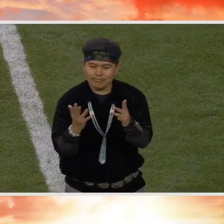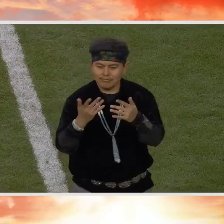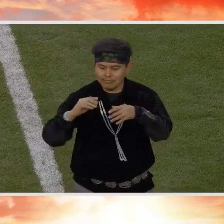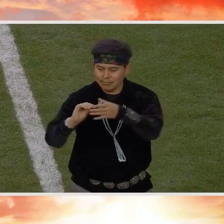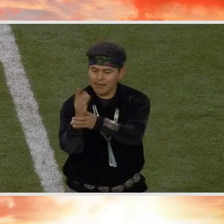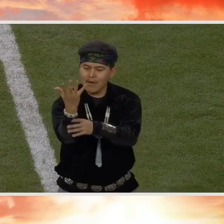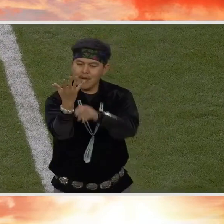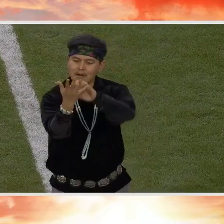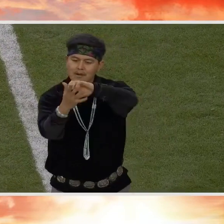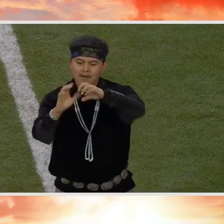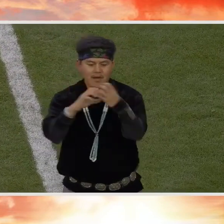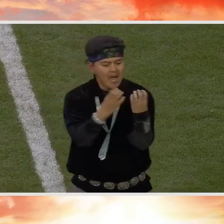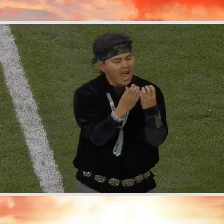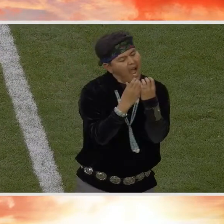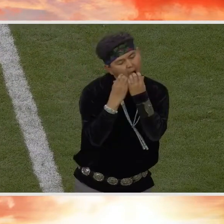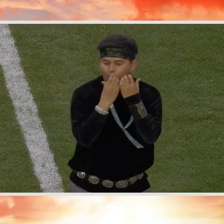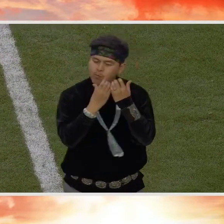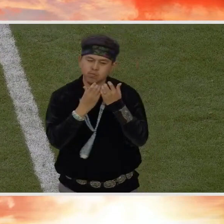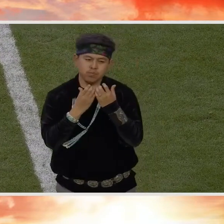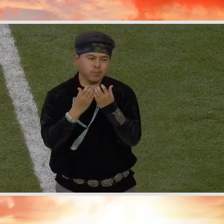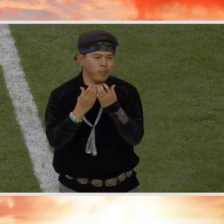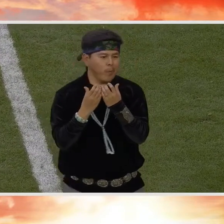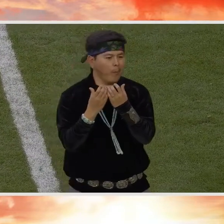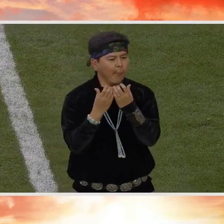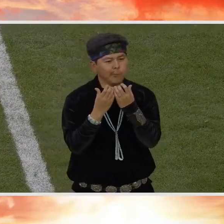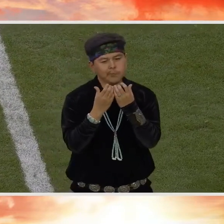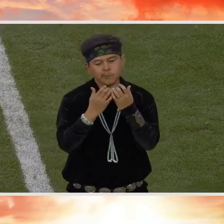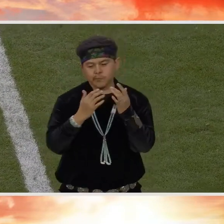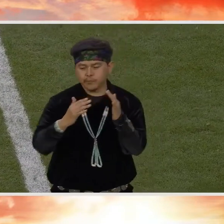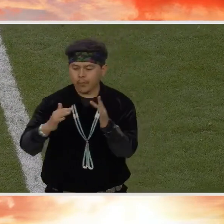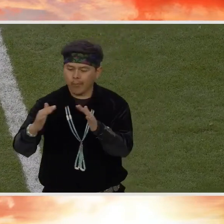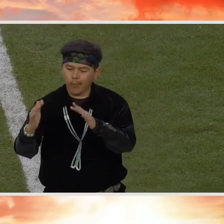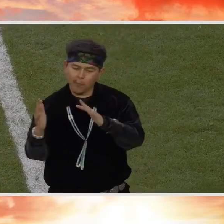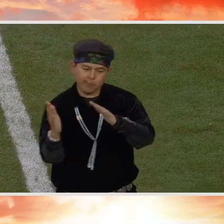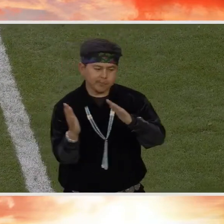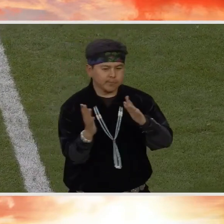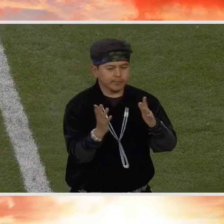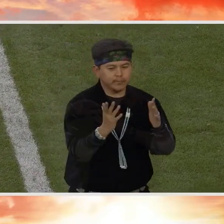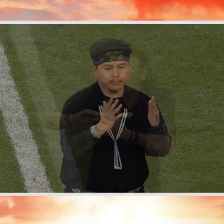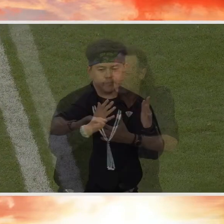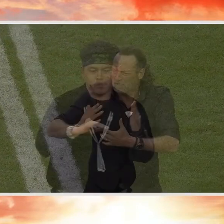have started to do is put up a website where they have the TV performance